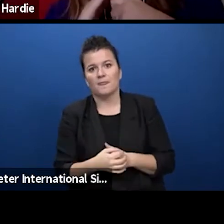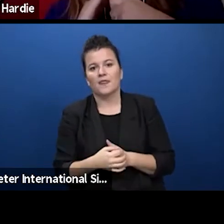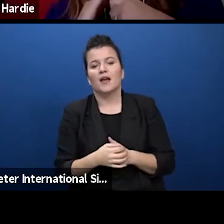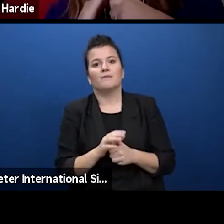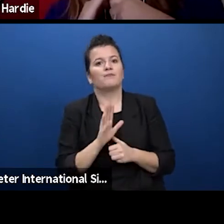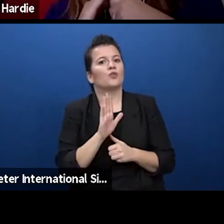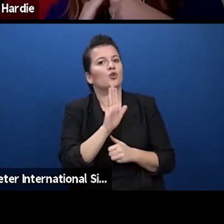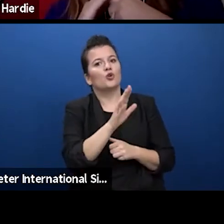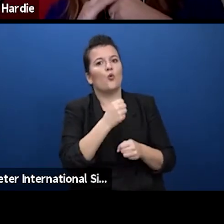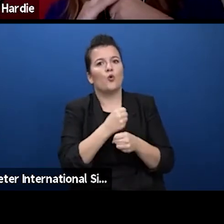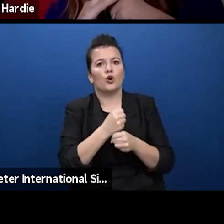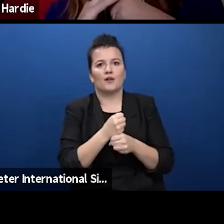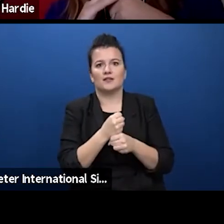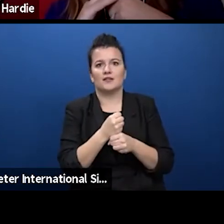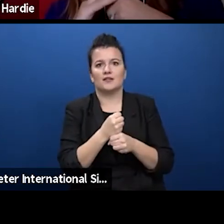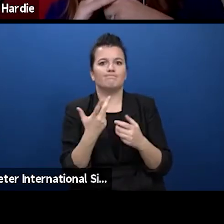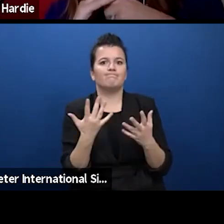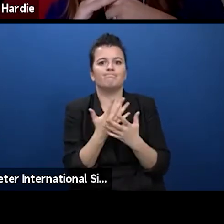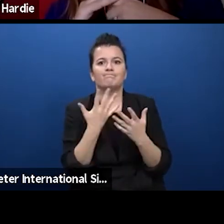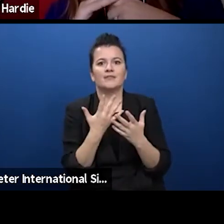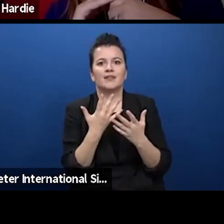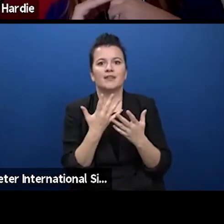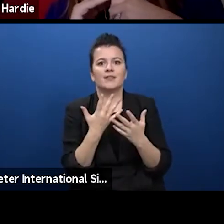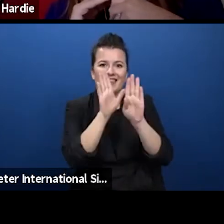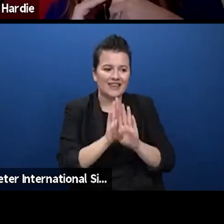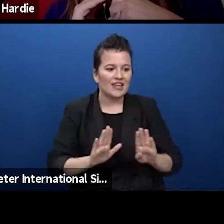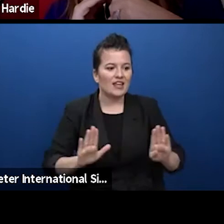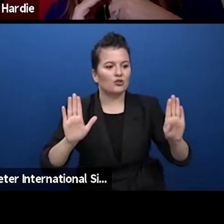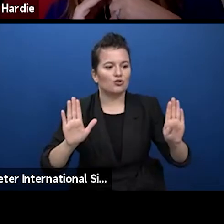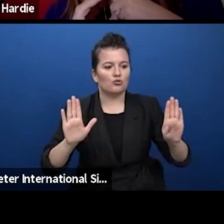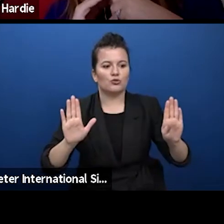using so much the languages so it's, there's a lot of possibilities for access. How do you